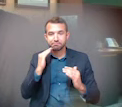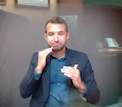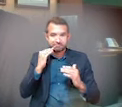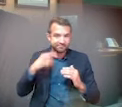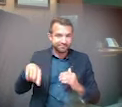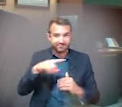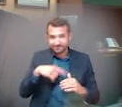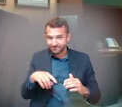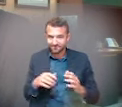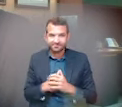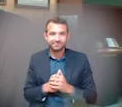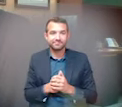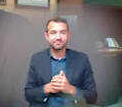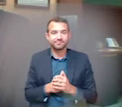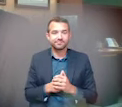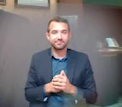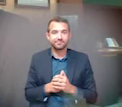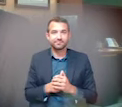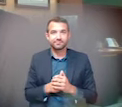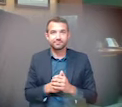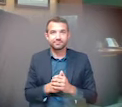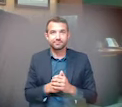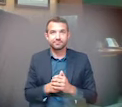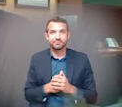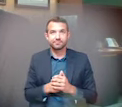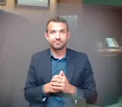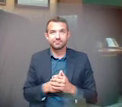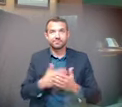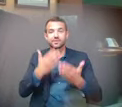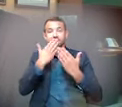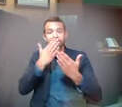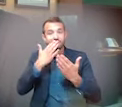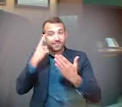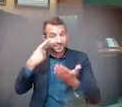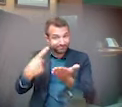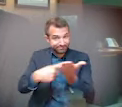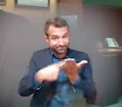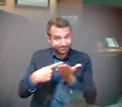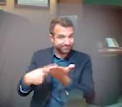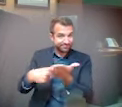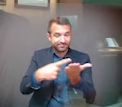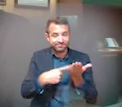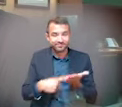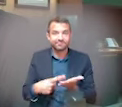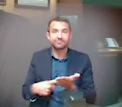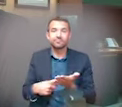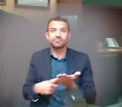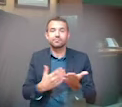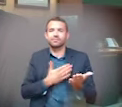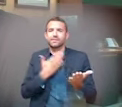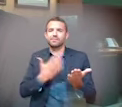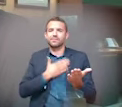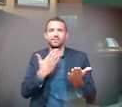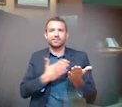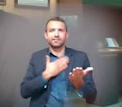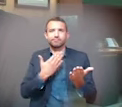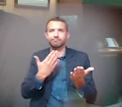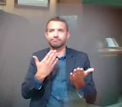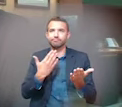LeDerick: All right. Anil: I just [crosstalk] the opportunity for the dialogue. And I'm glad that this is not kind of a culminating event-